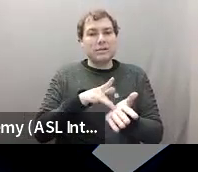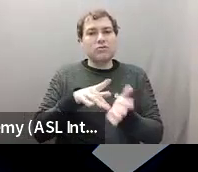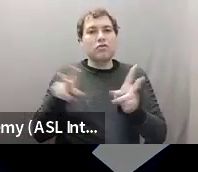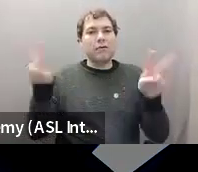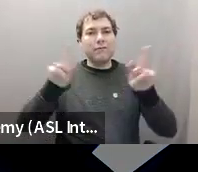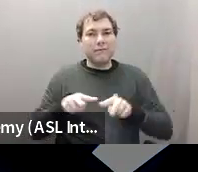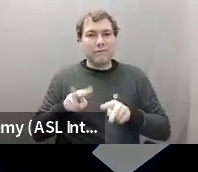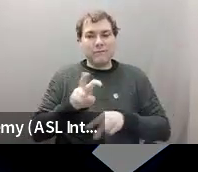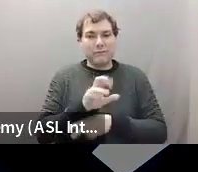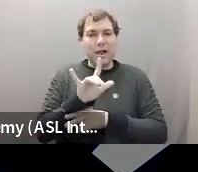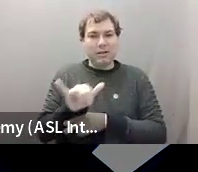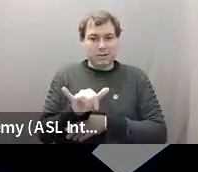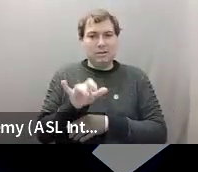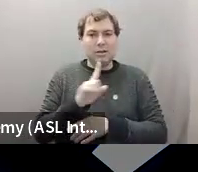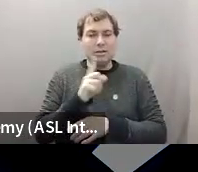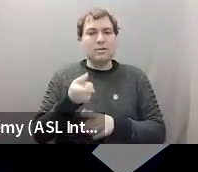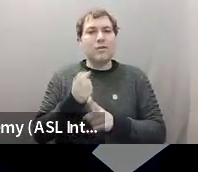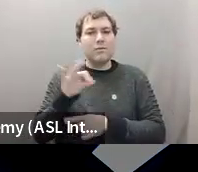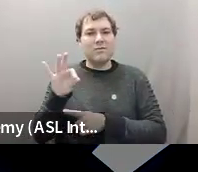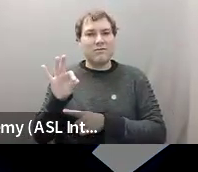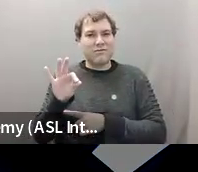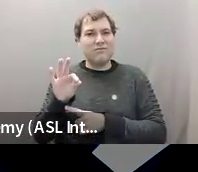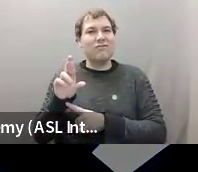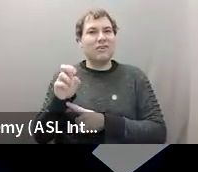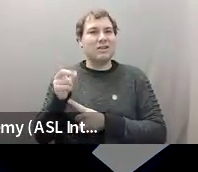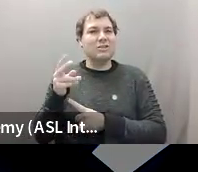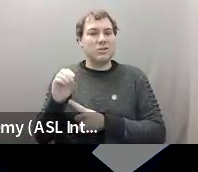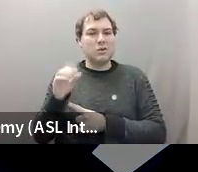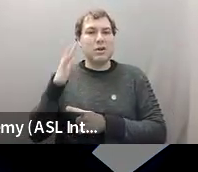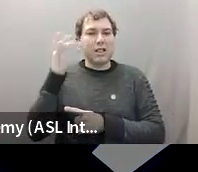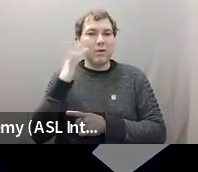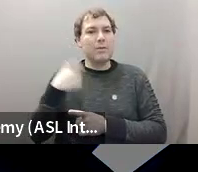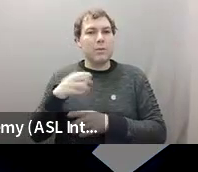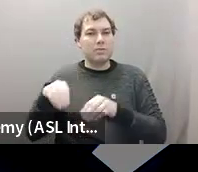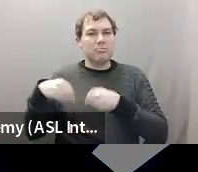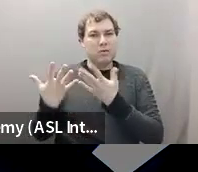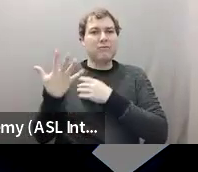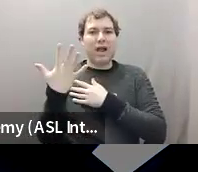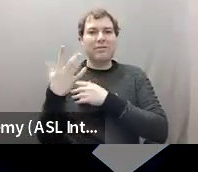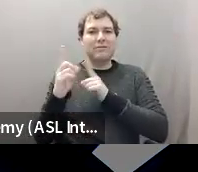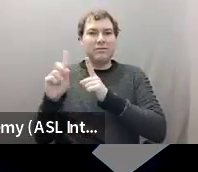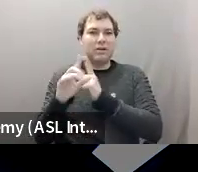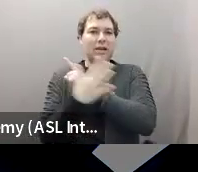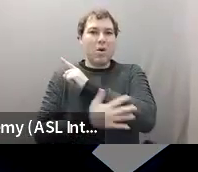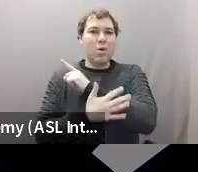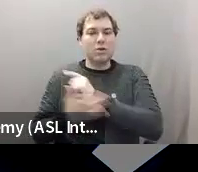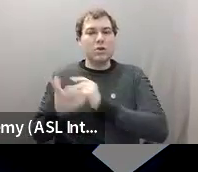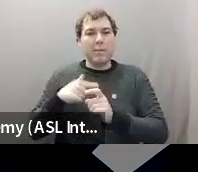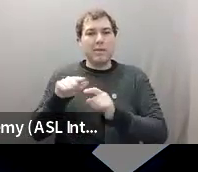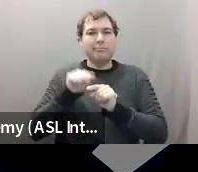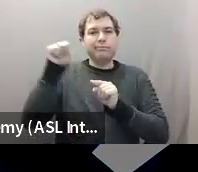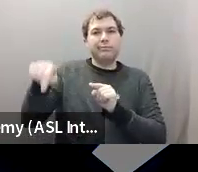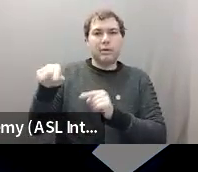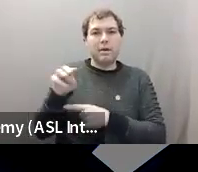Lynnie Downum-Hanzal: We it's based out of Fresno, California. But we serve 5 counties. So I'm in the in the satellite office in Merced, California